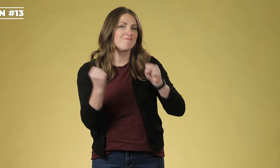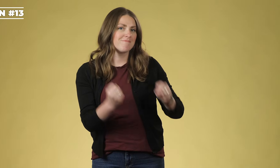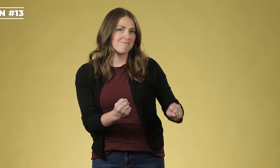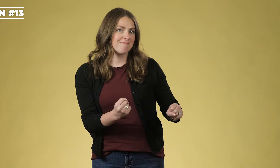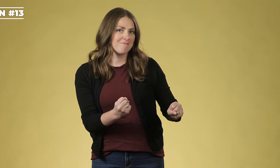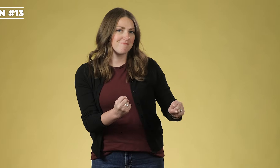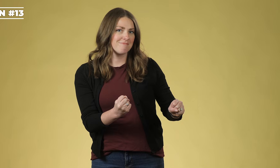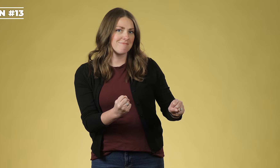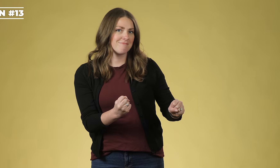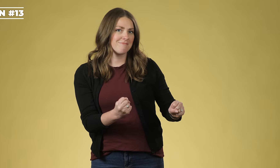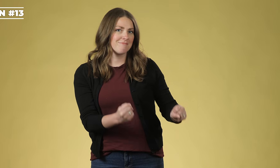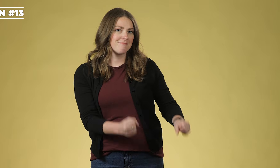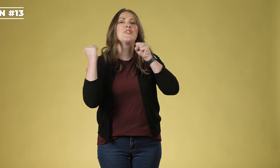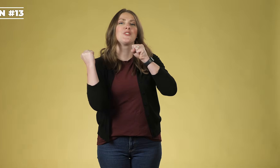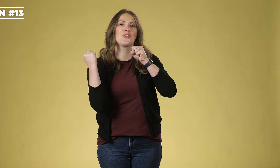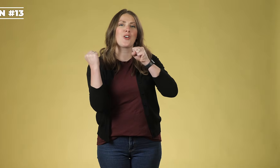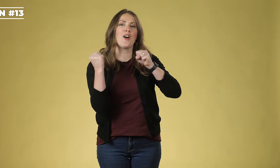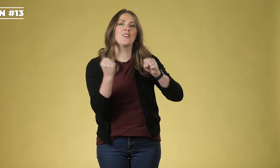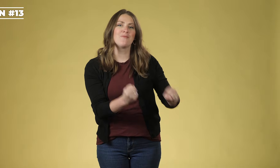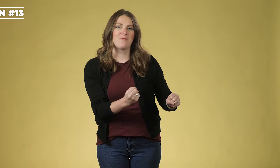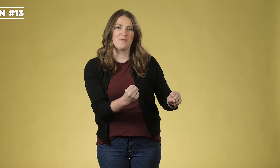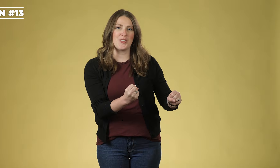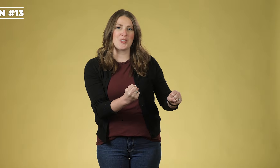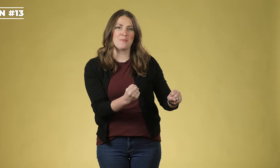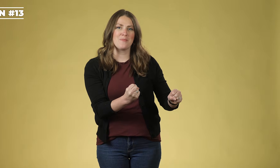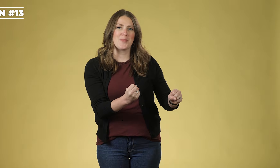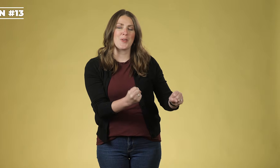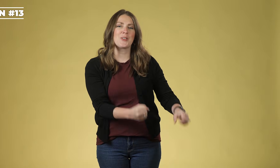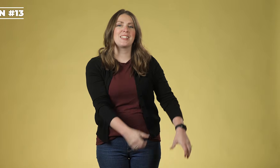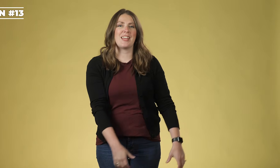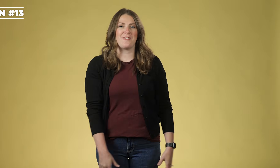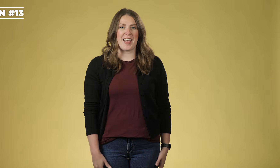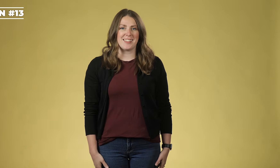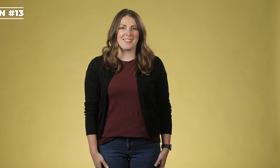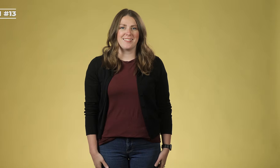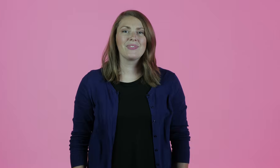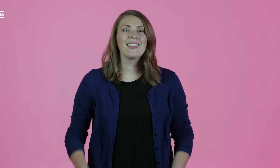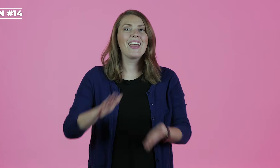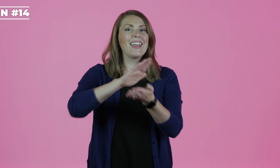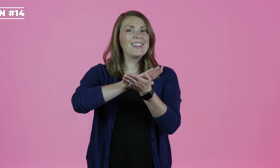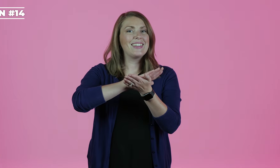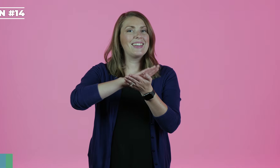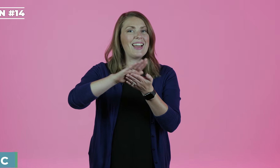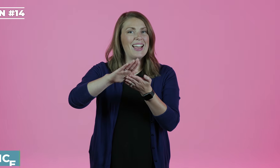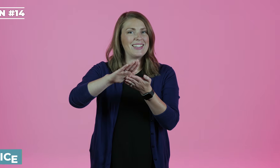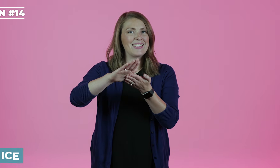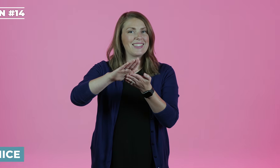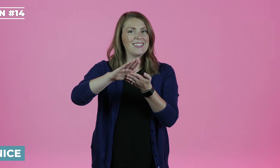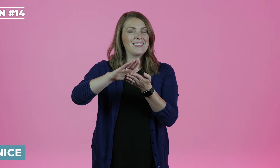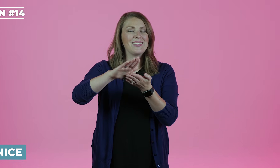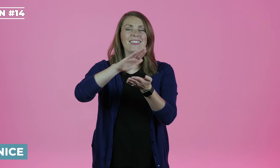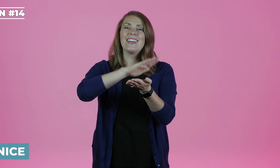something really firm, strong, firm or steadfast. Nice,